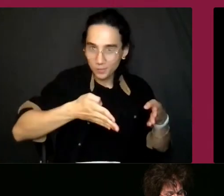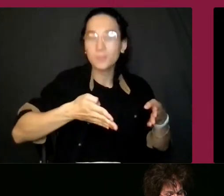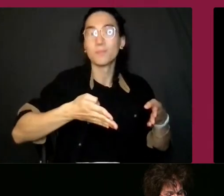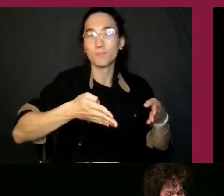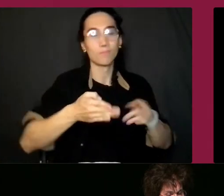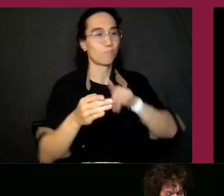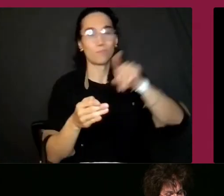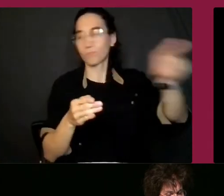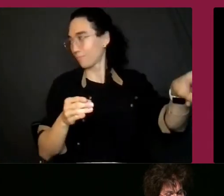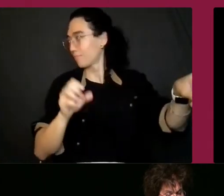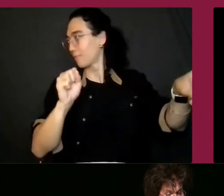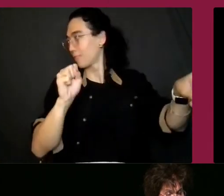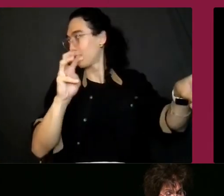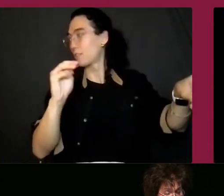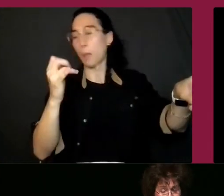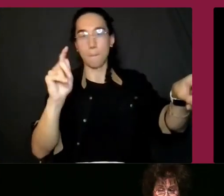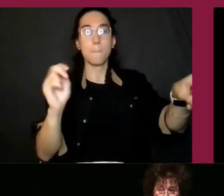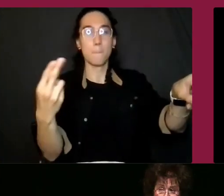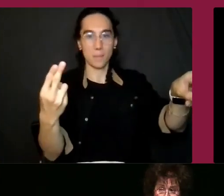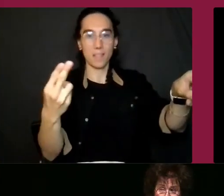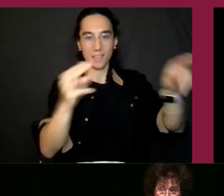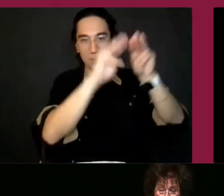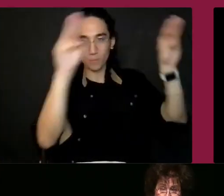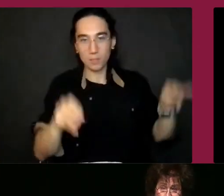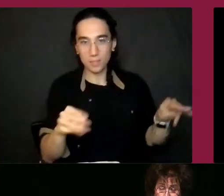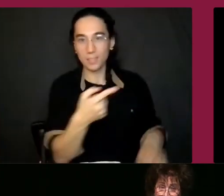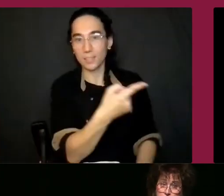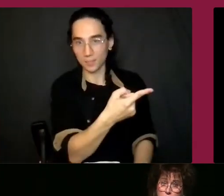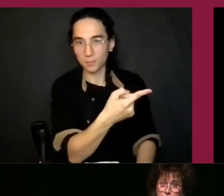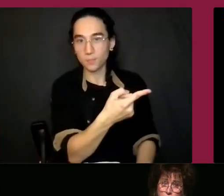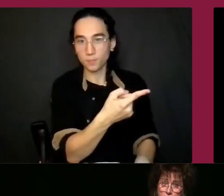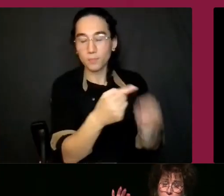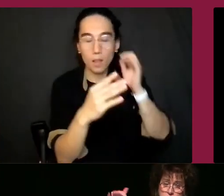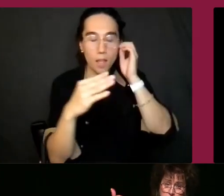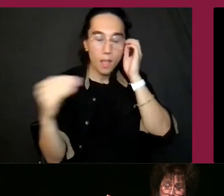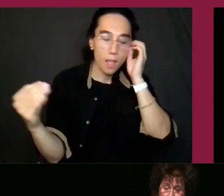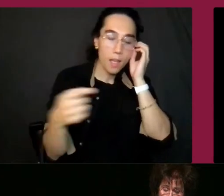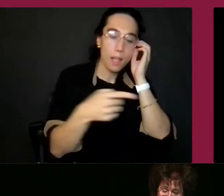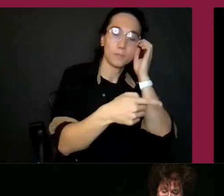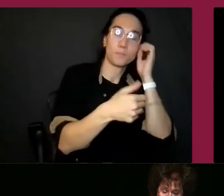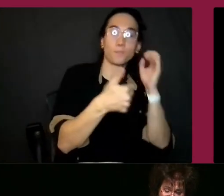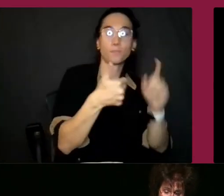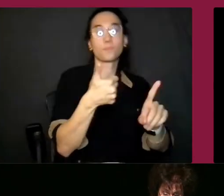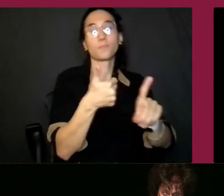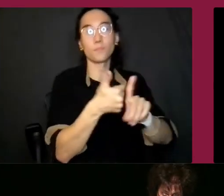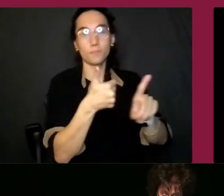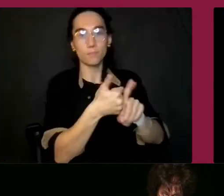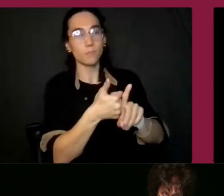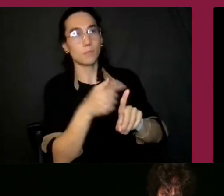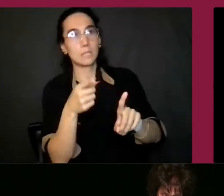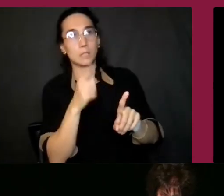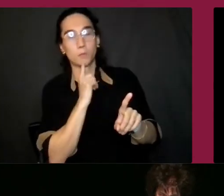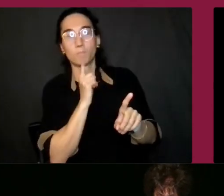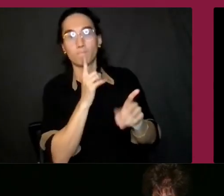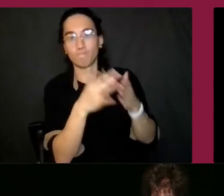and he, uh, was the one who, he's the one who kind of was the lead on the Skyrocket project.